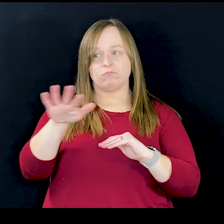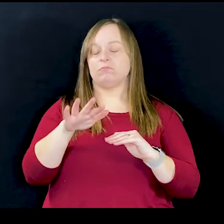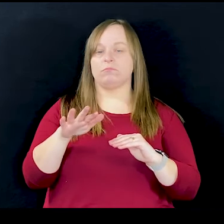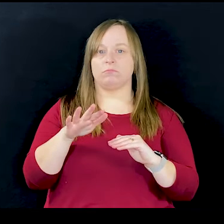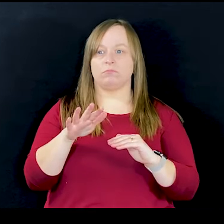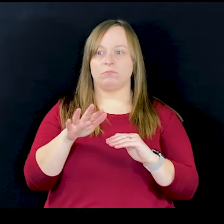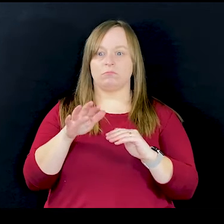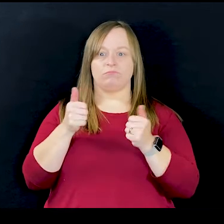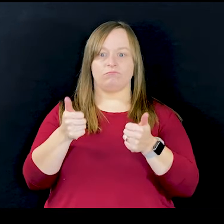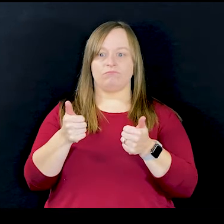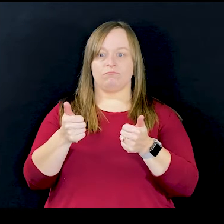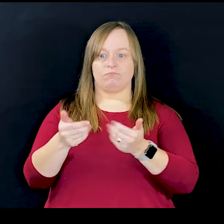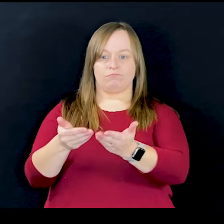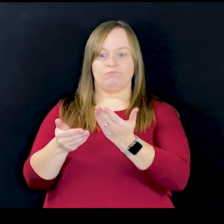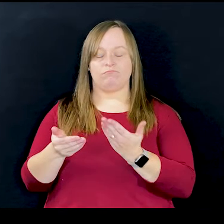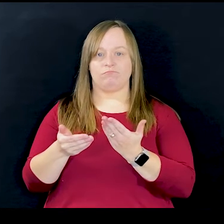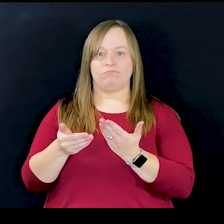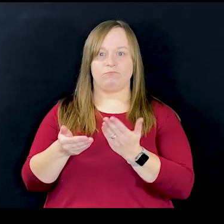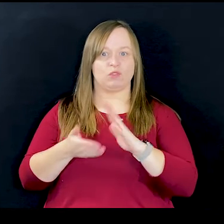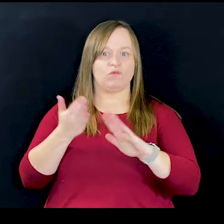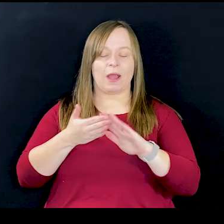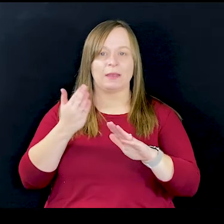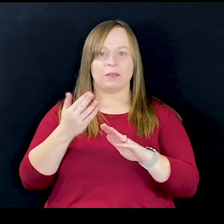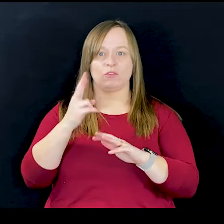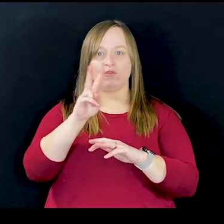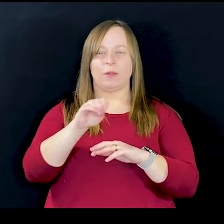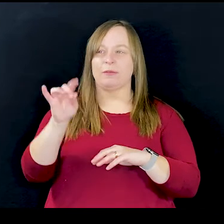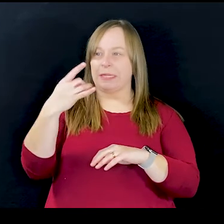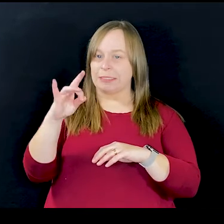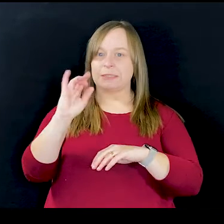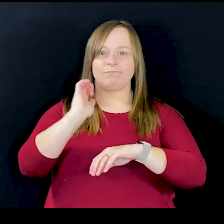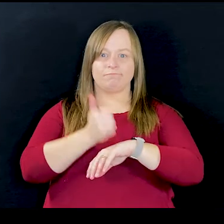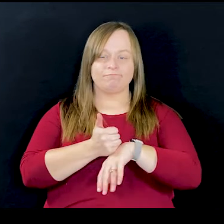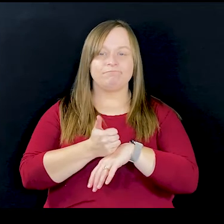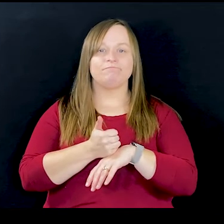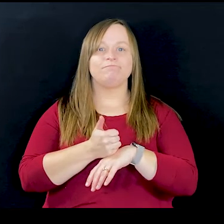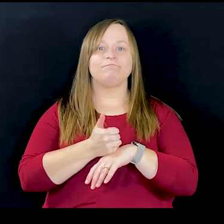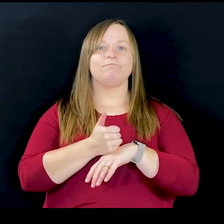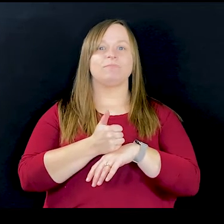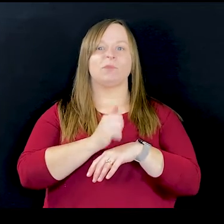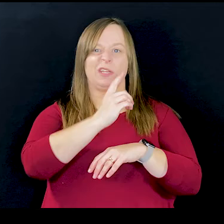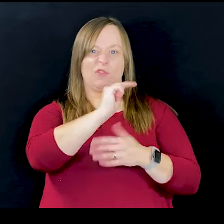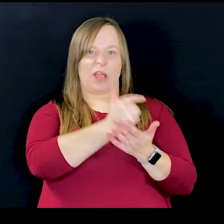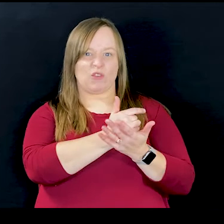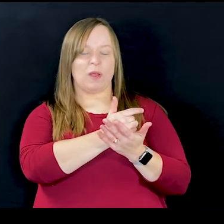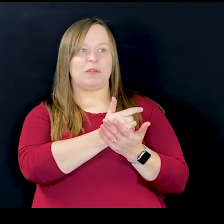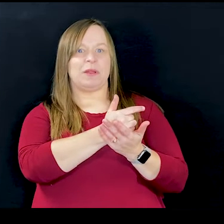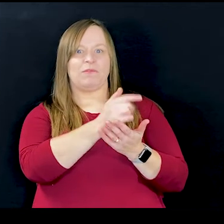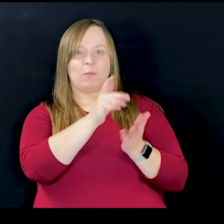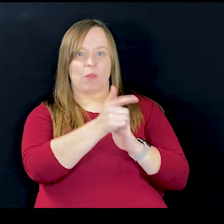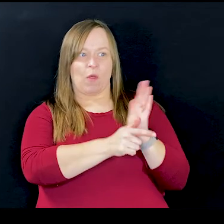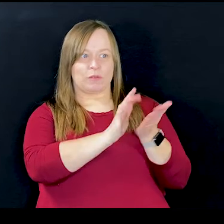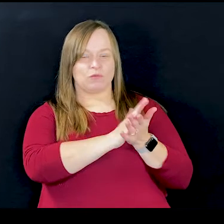So we got this fellowship up and running in 2018. After Will graduated, he joined us.